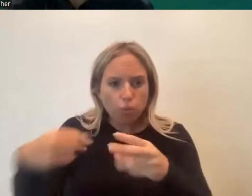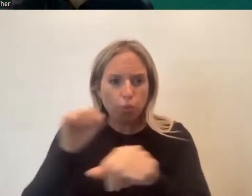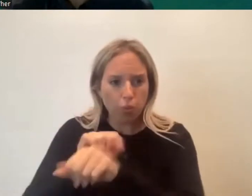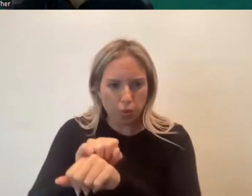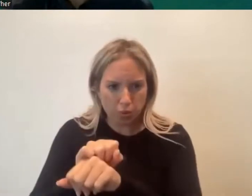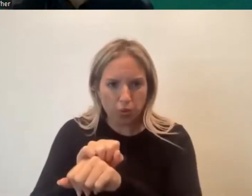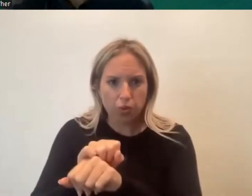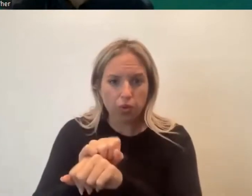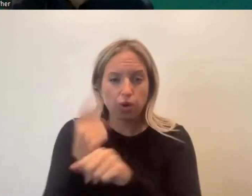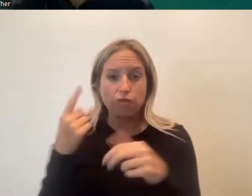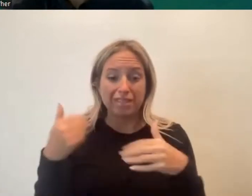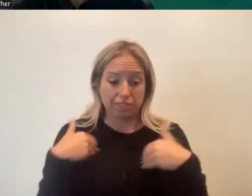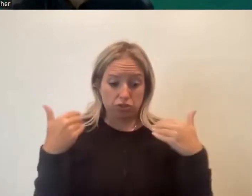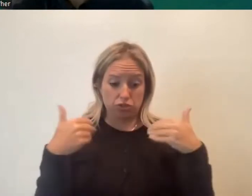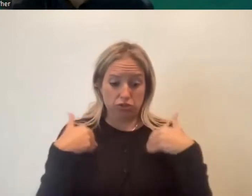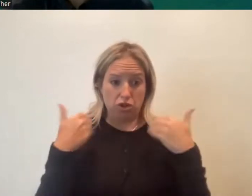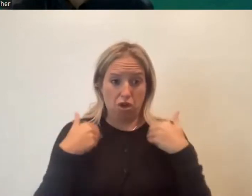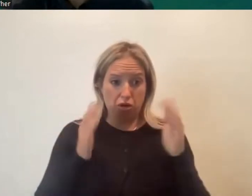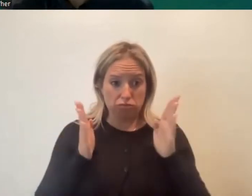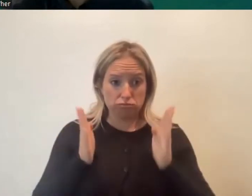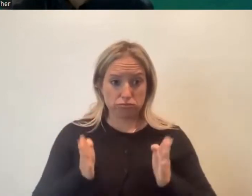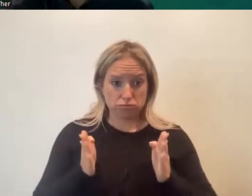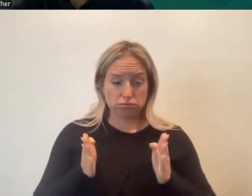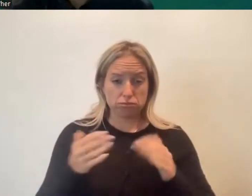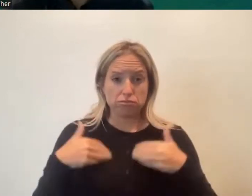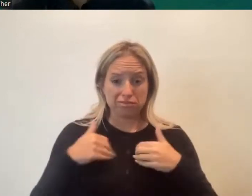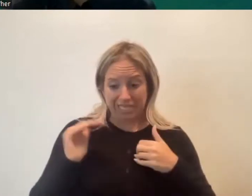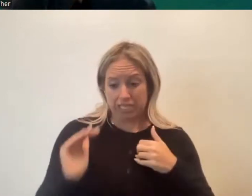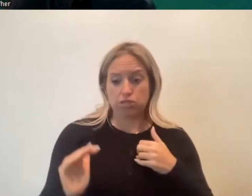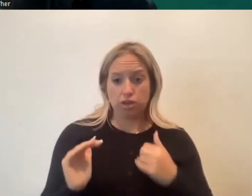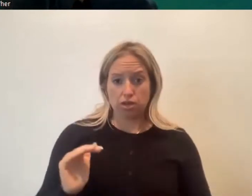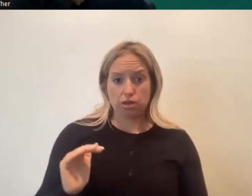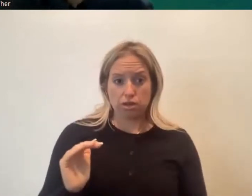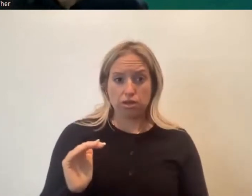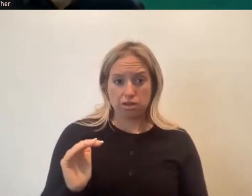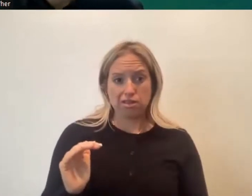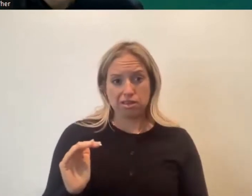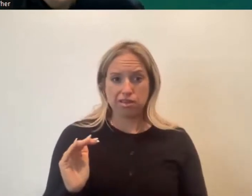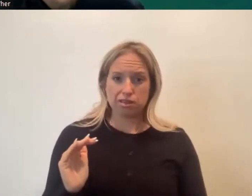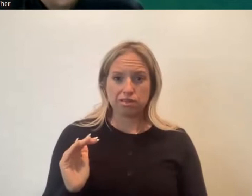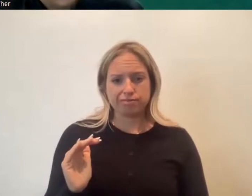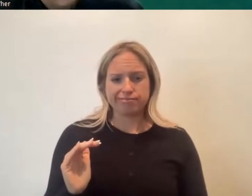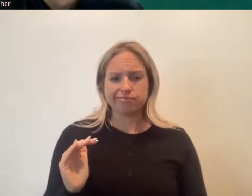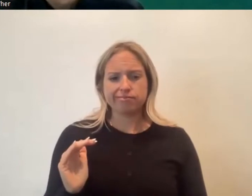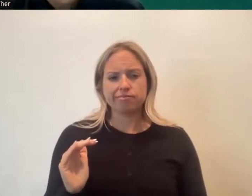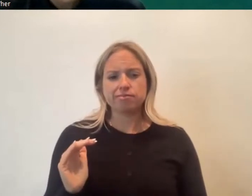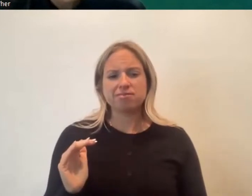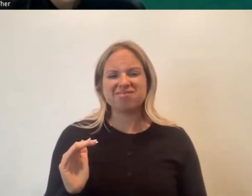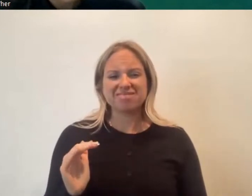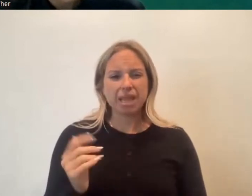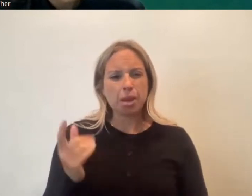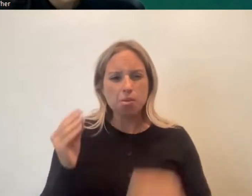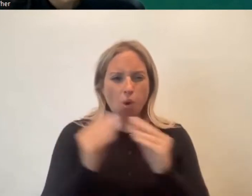With a young child, in many ways it's a little more complex.